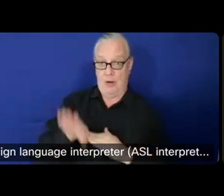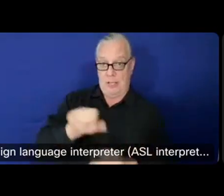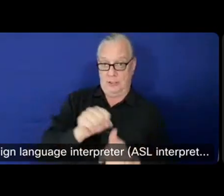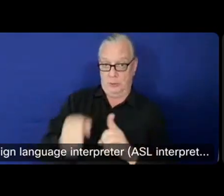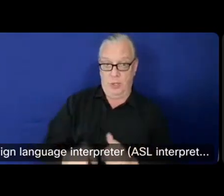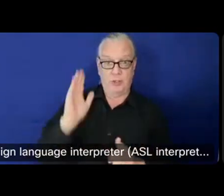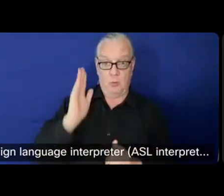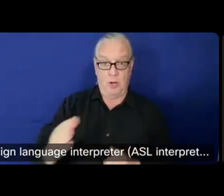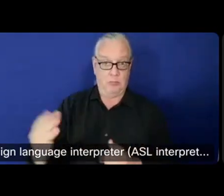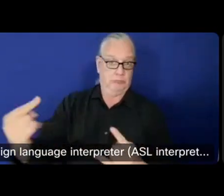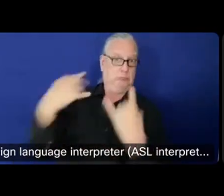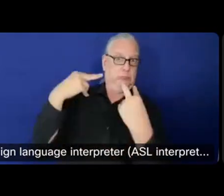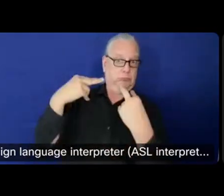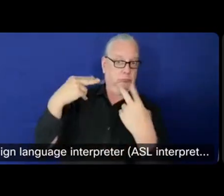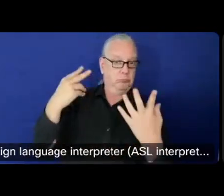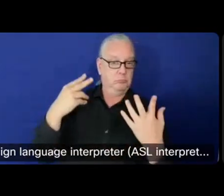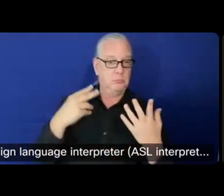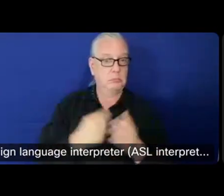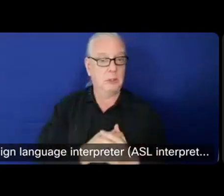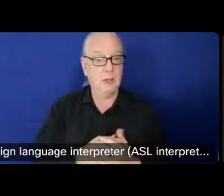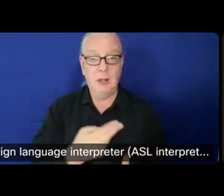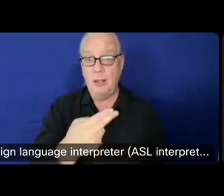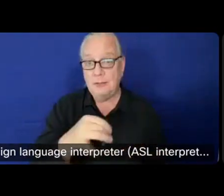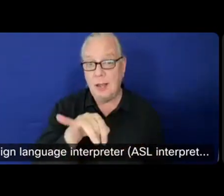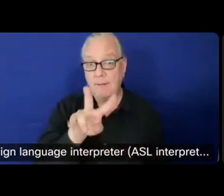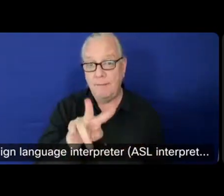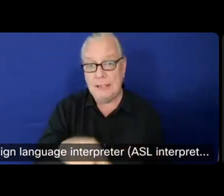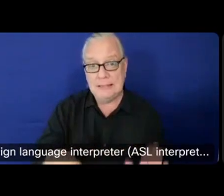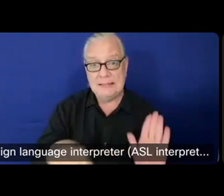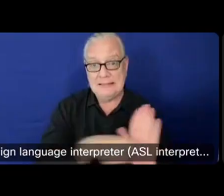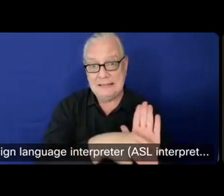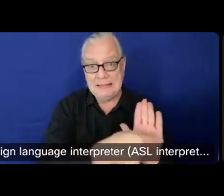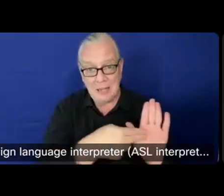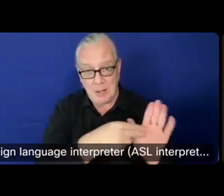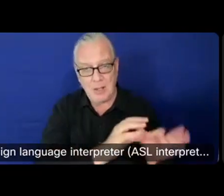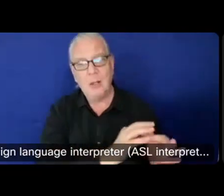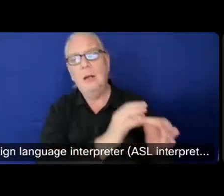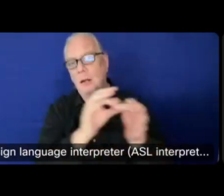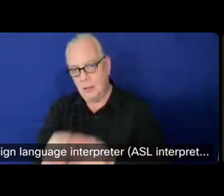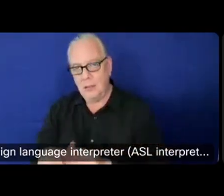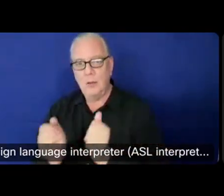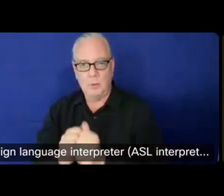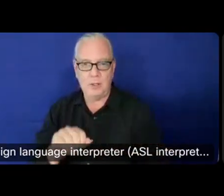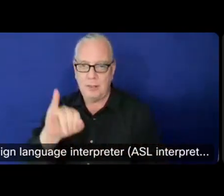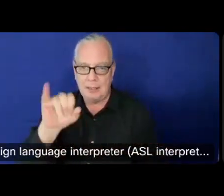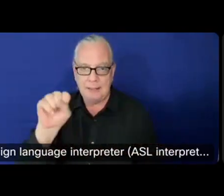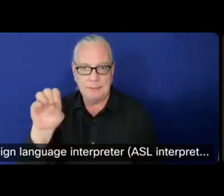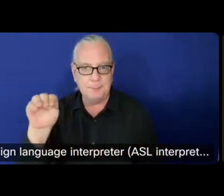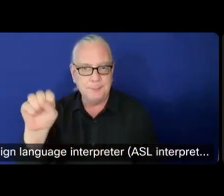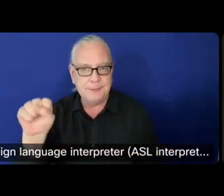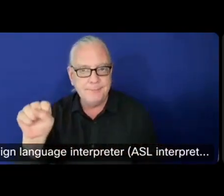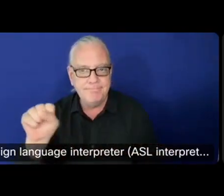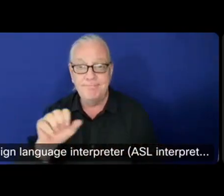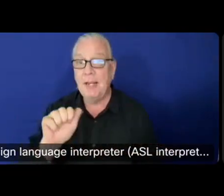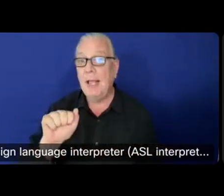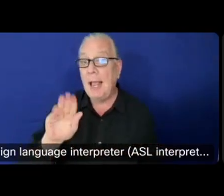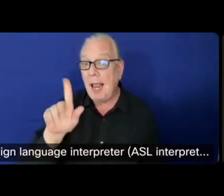intersects heavily with all of the other isms, ableism, racism,